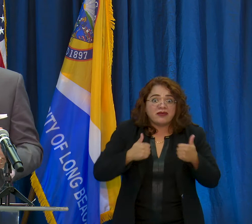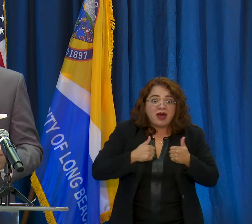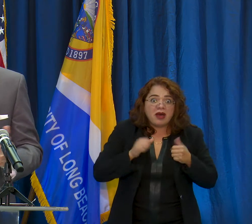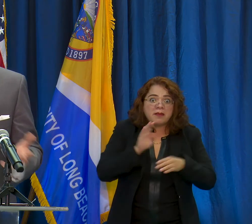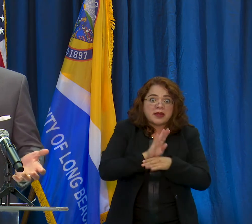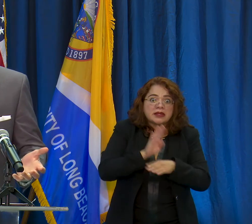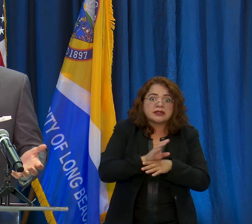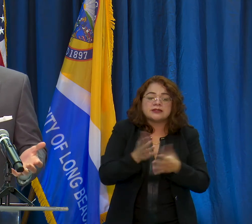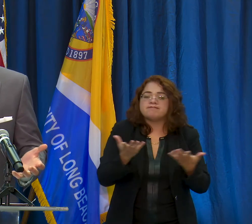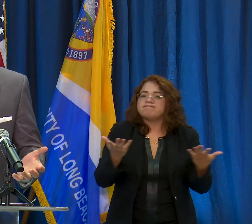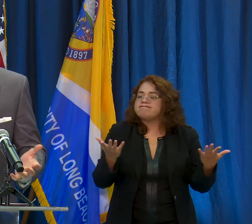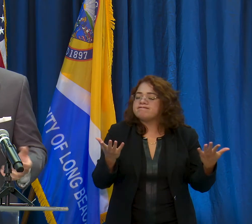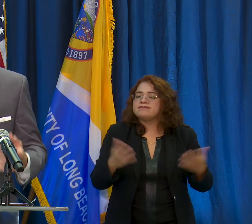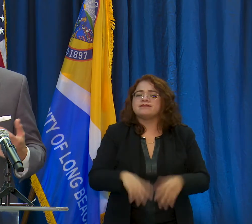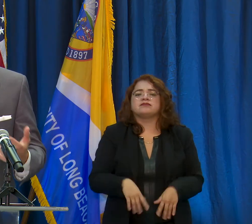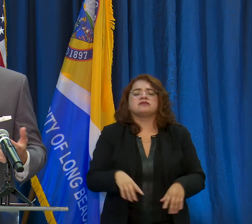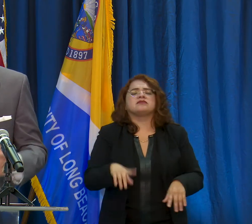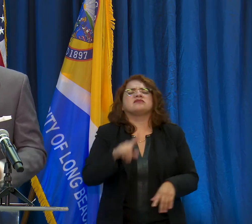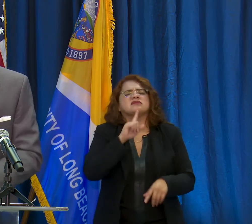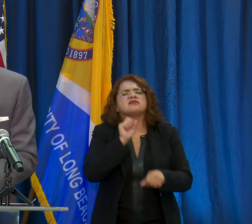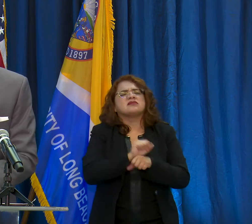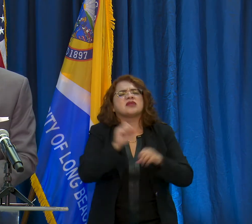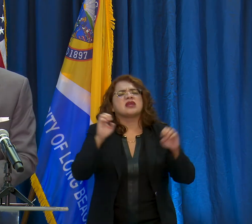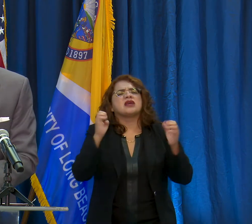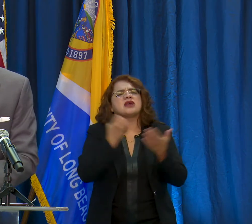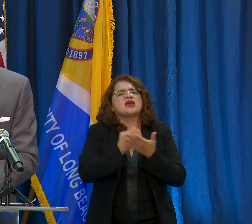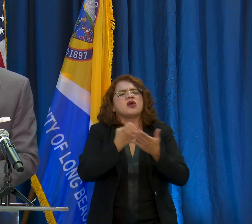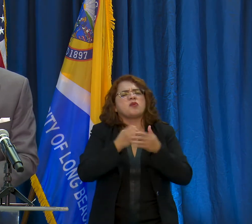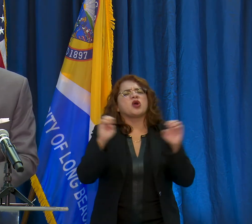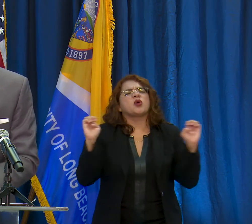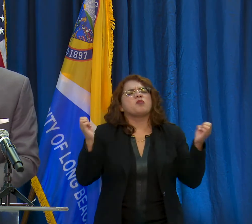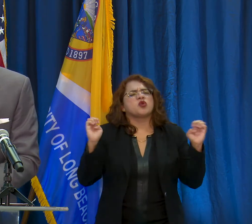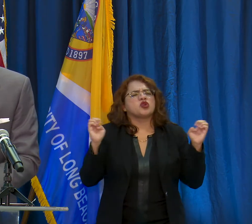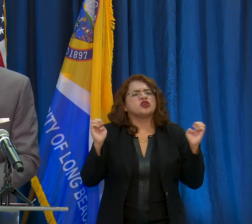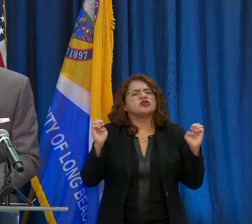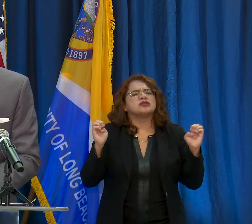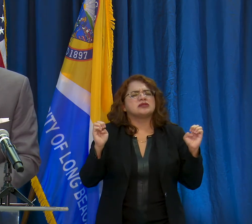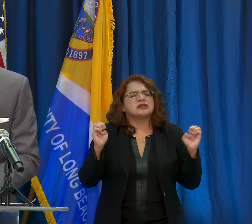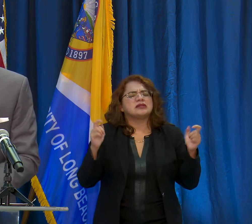economic emergency that has occurred and that is now evolving, the City